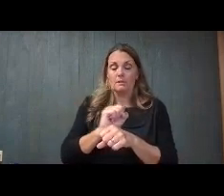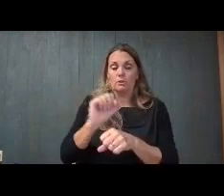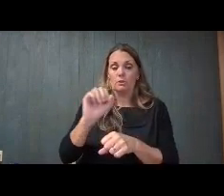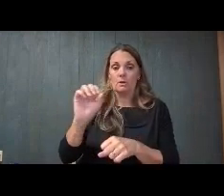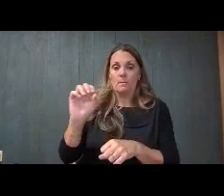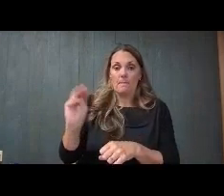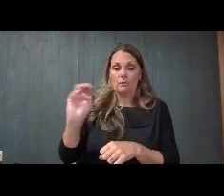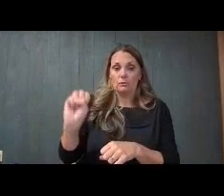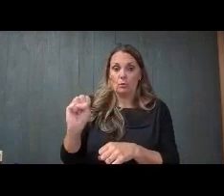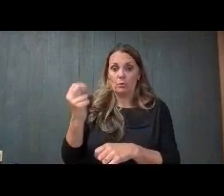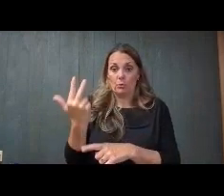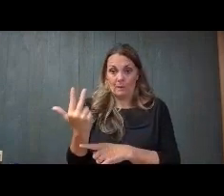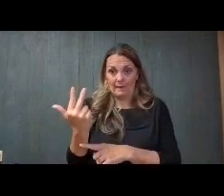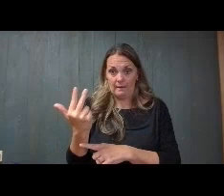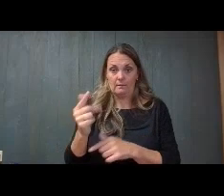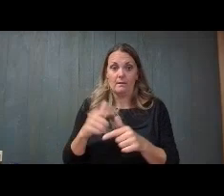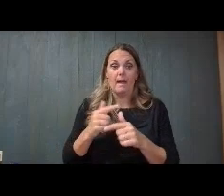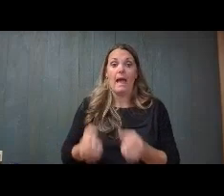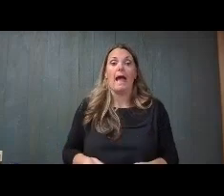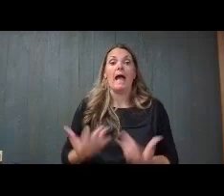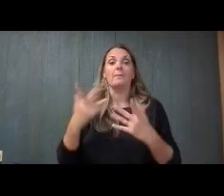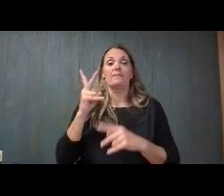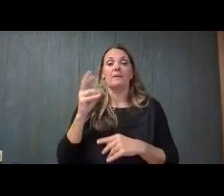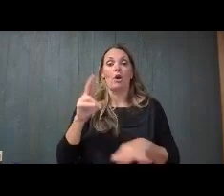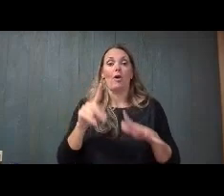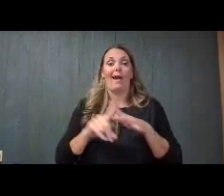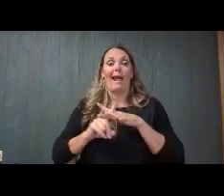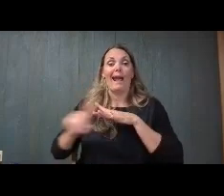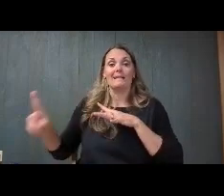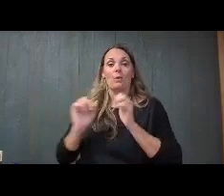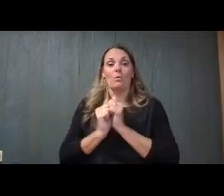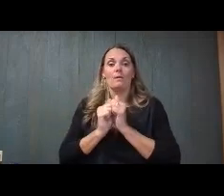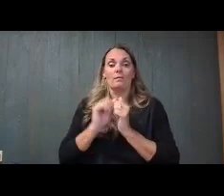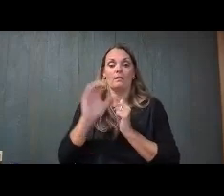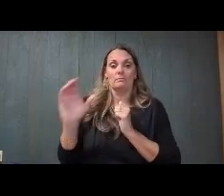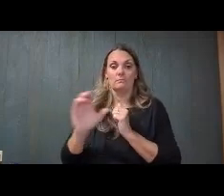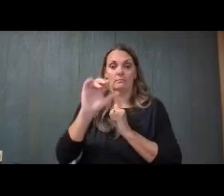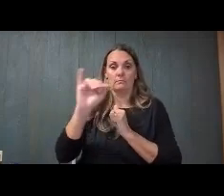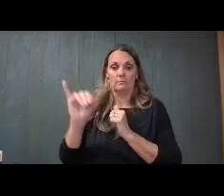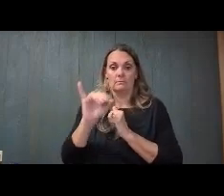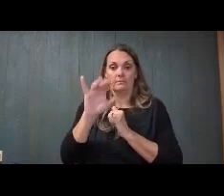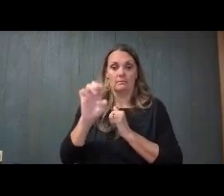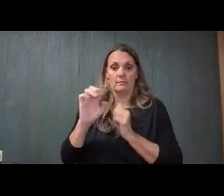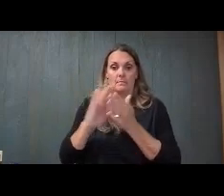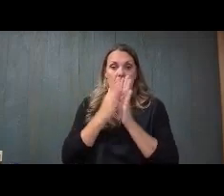how many VR exits with competitive and aggregated employment have been achieved?